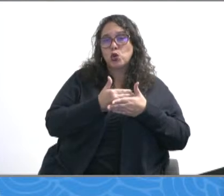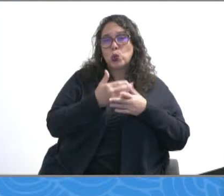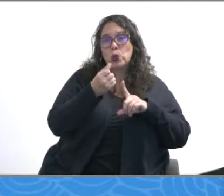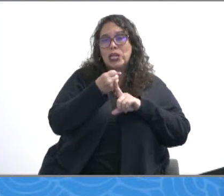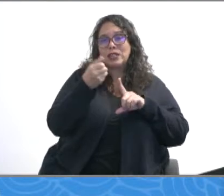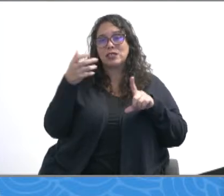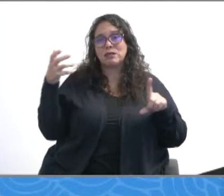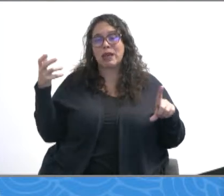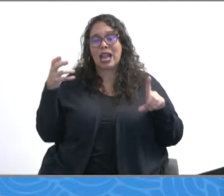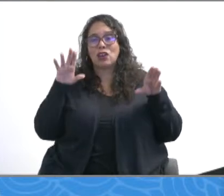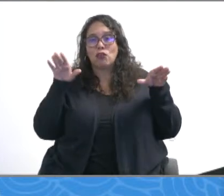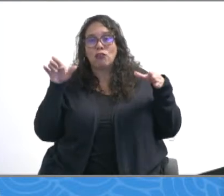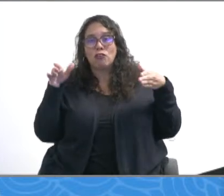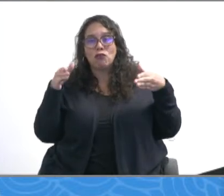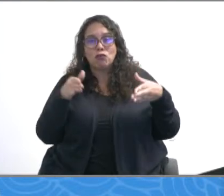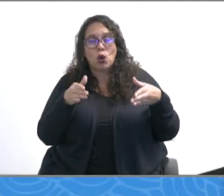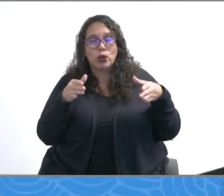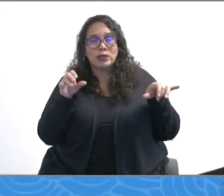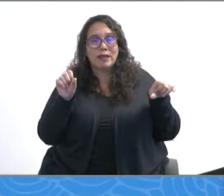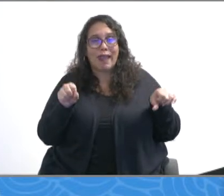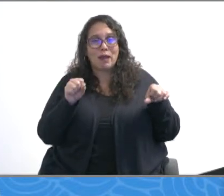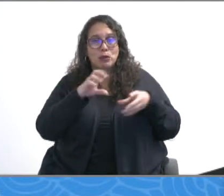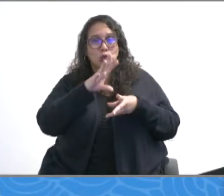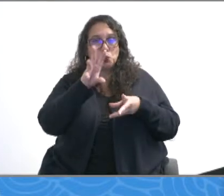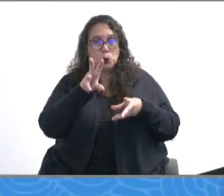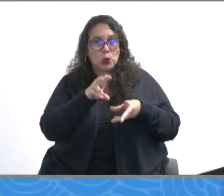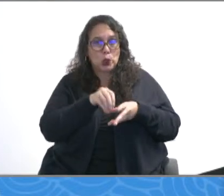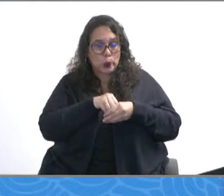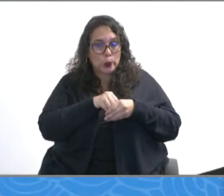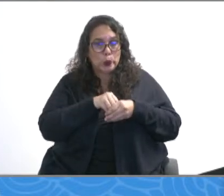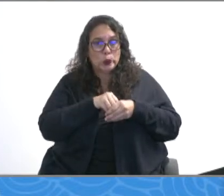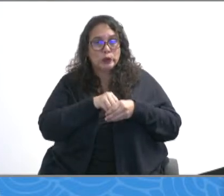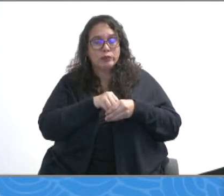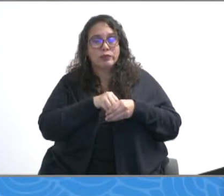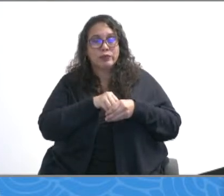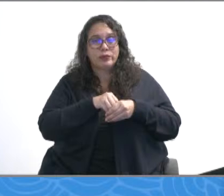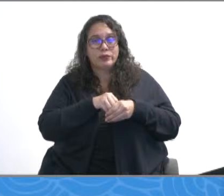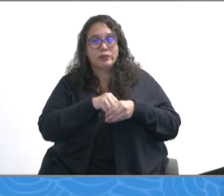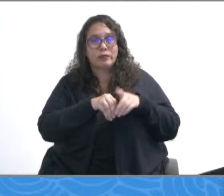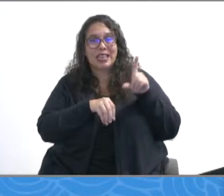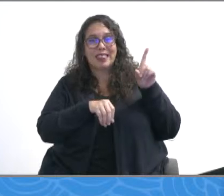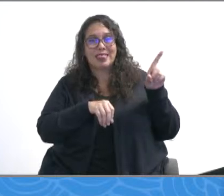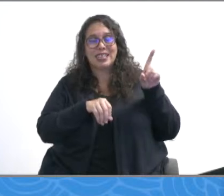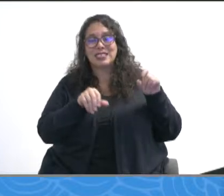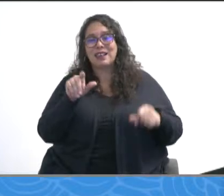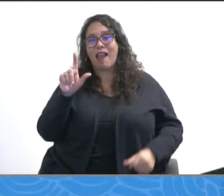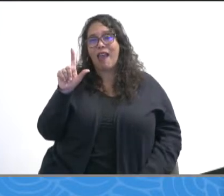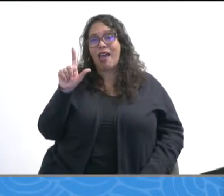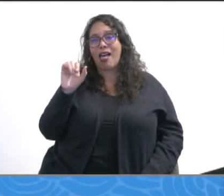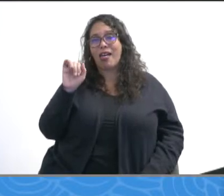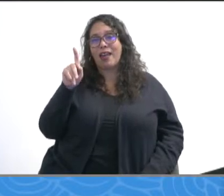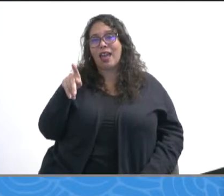that we were able to include in this LCAP. It's just another reminder.